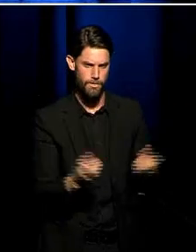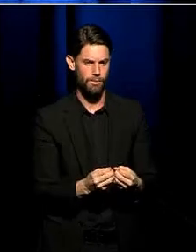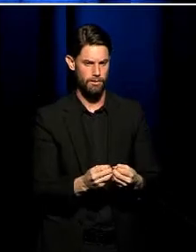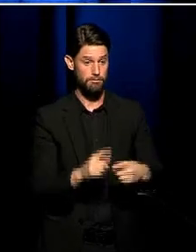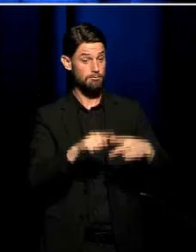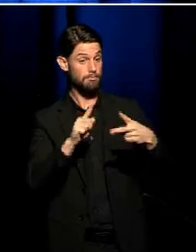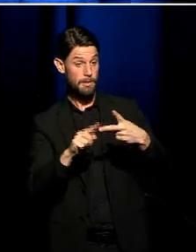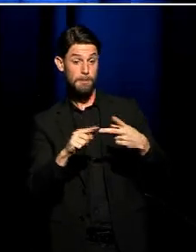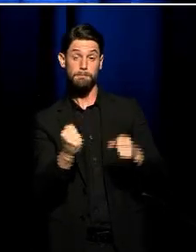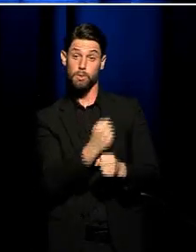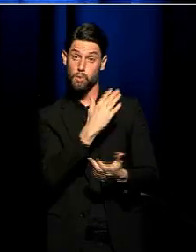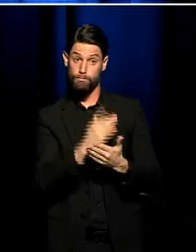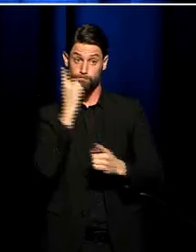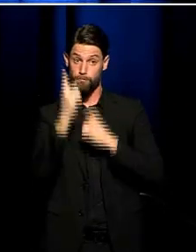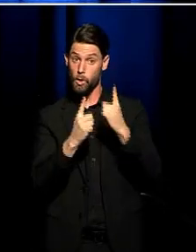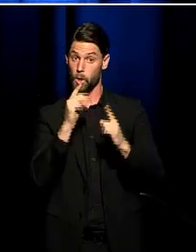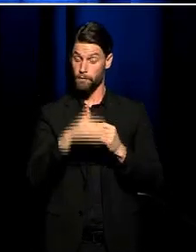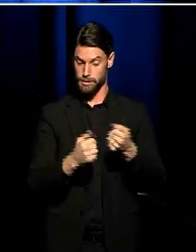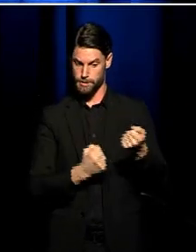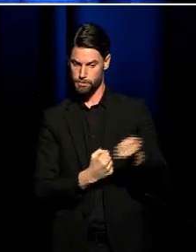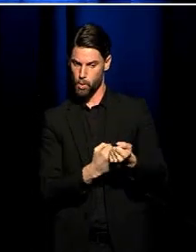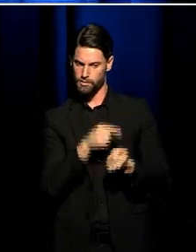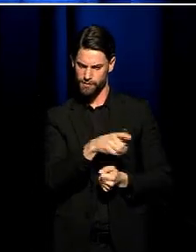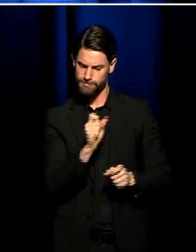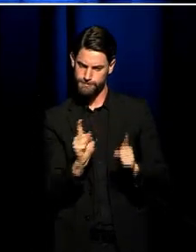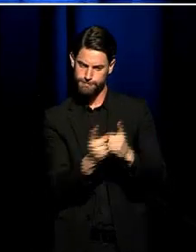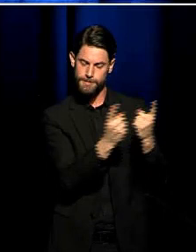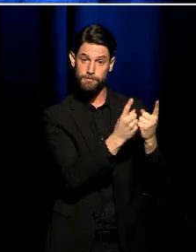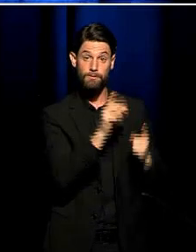informal supports provided by governments, institutions and the community to people